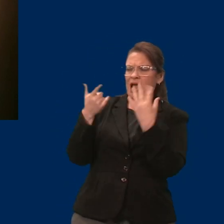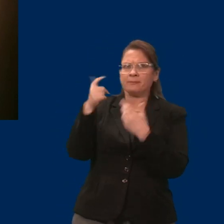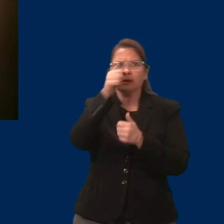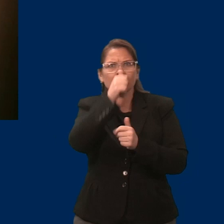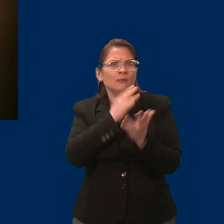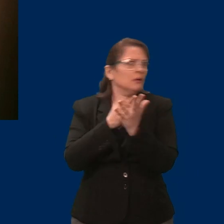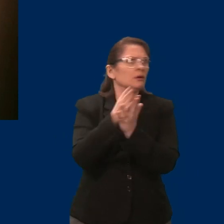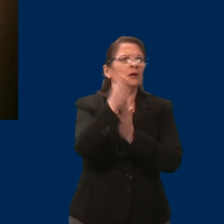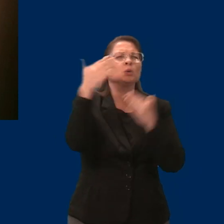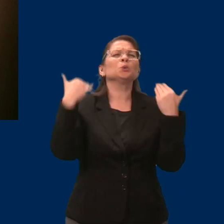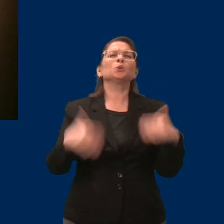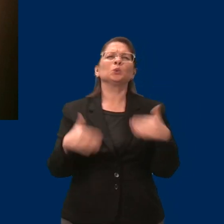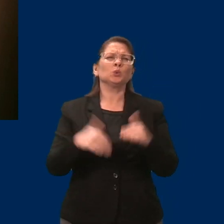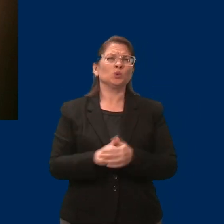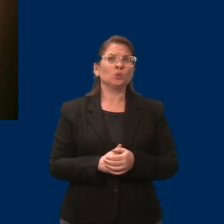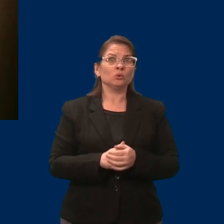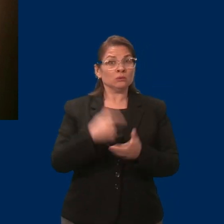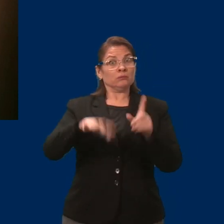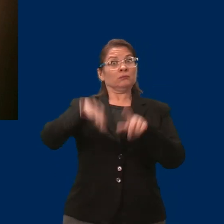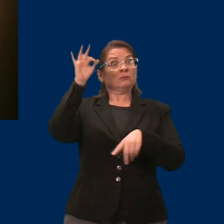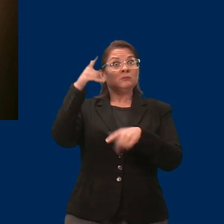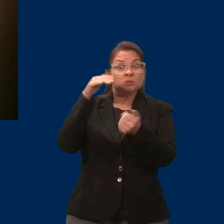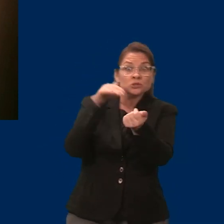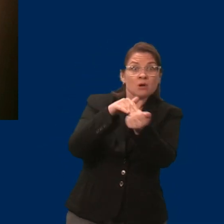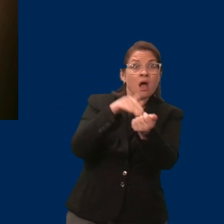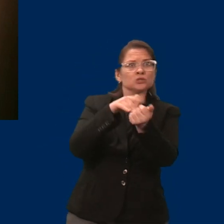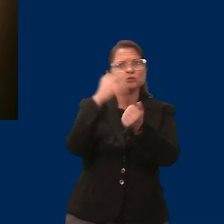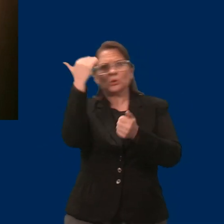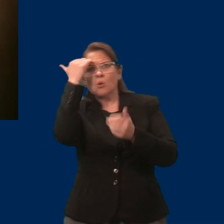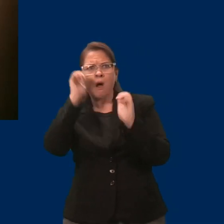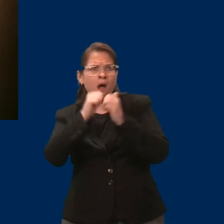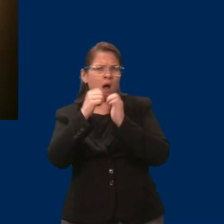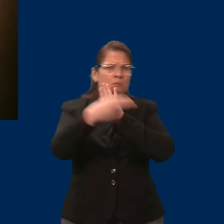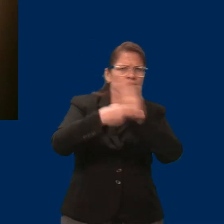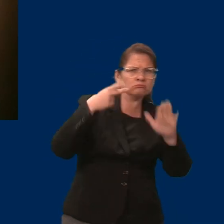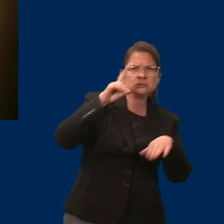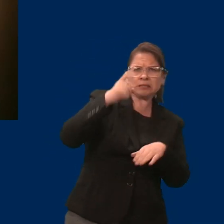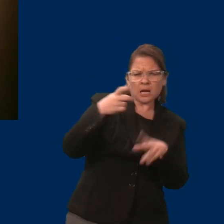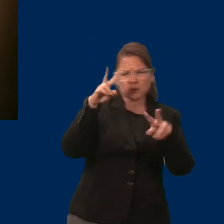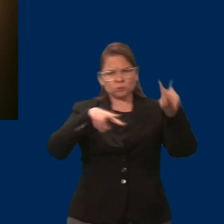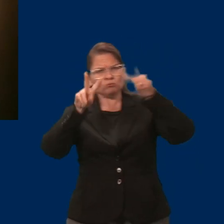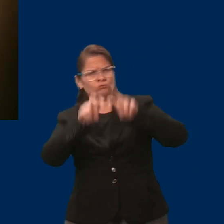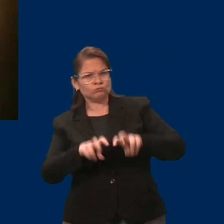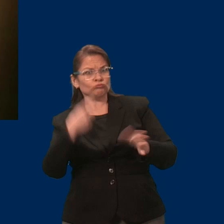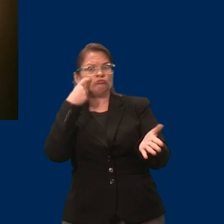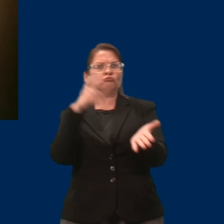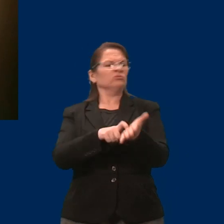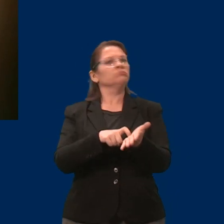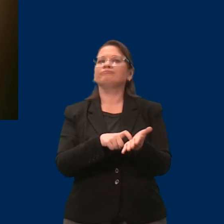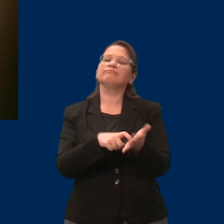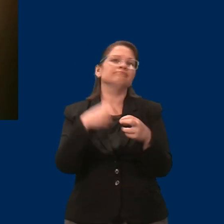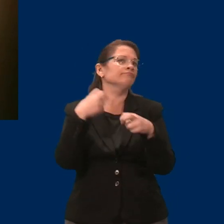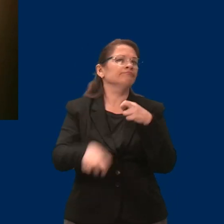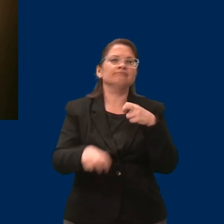to diagnose a rare and complex disease can be incredibly difficult to begin with. So some of our patient communities